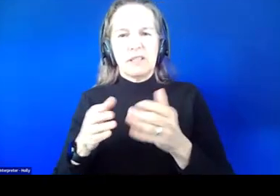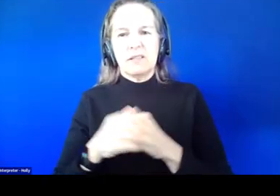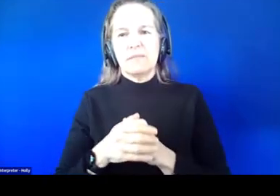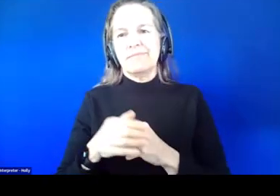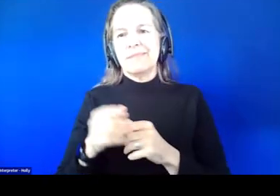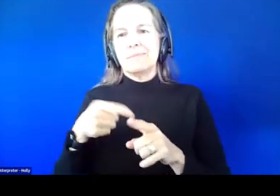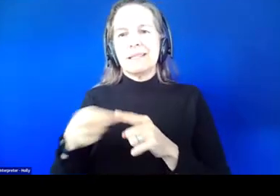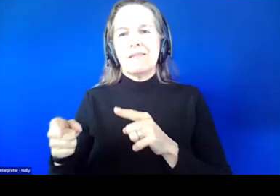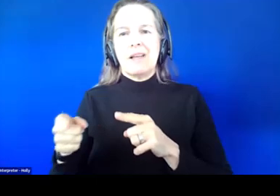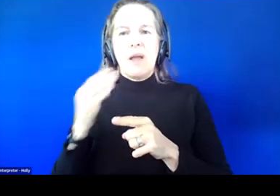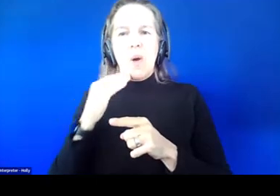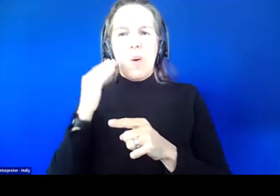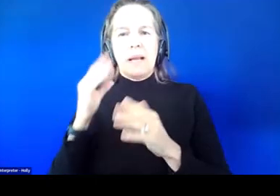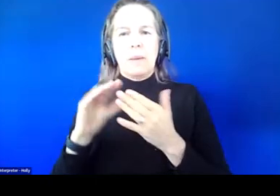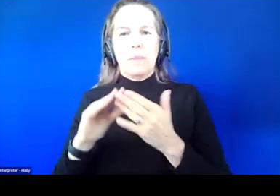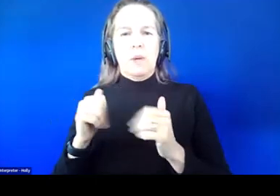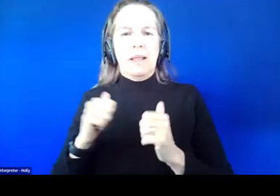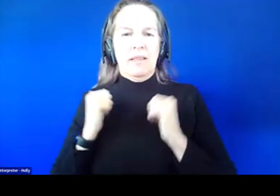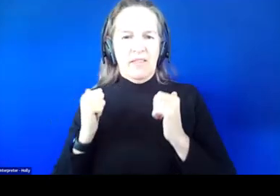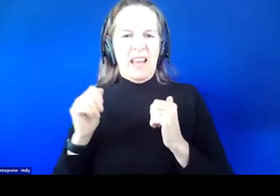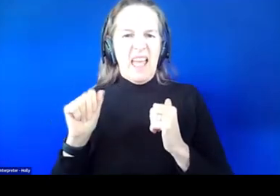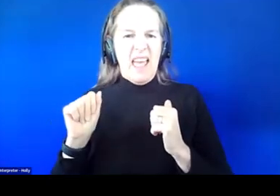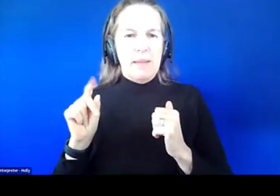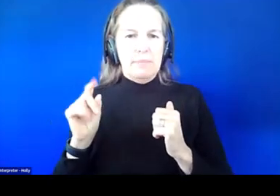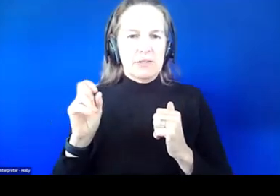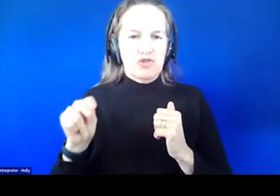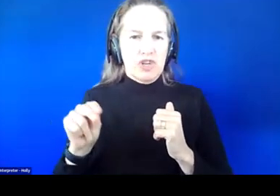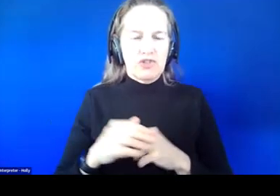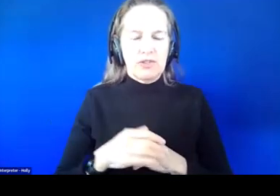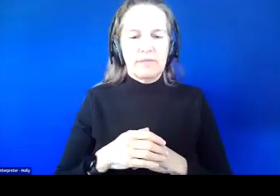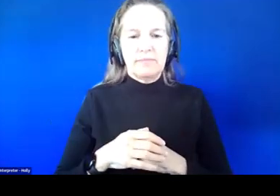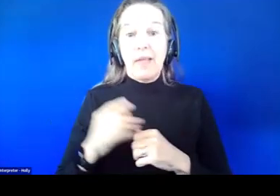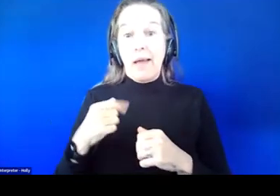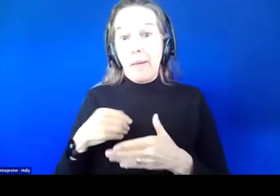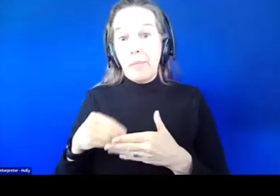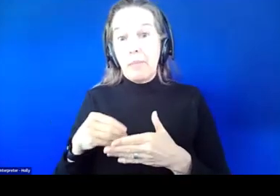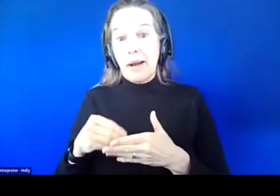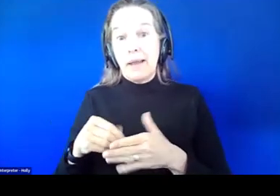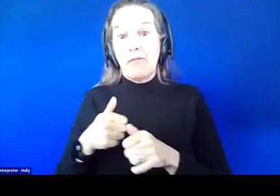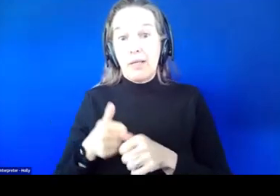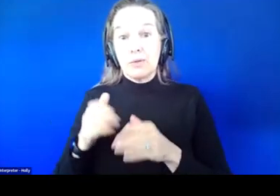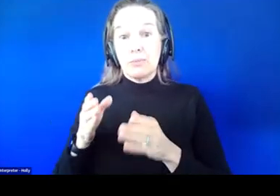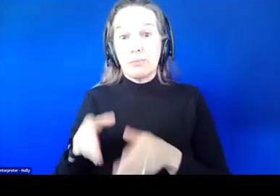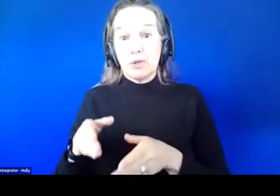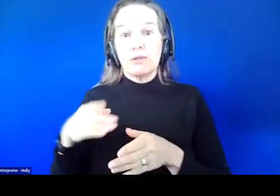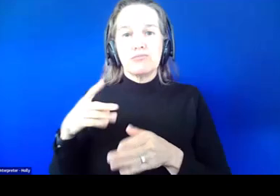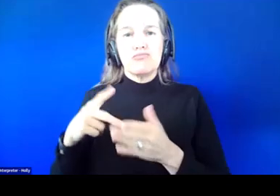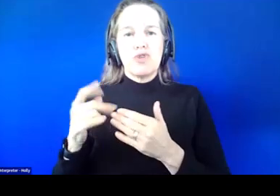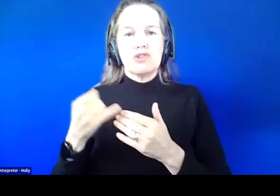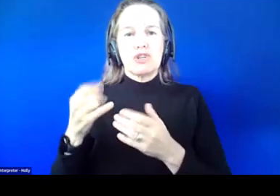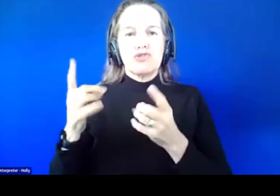I am the Money Follows the Person Project Director for the state of Washington and